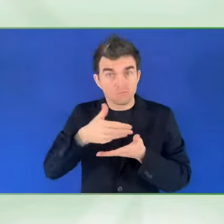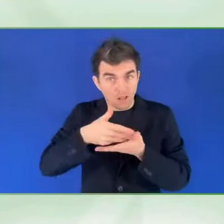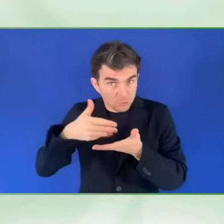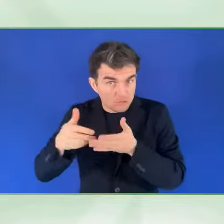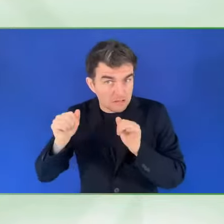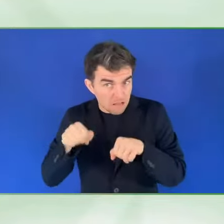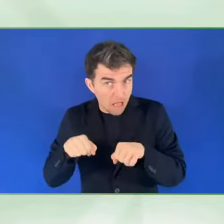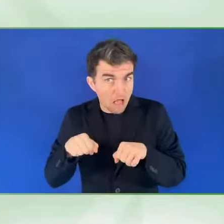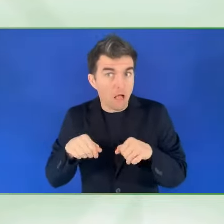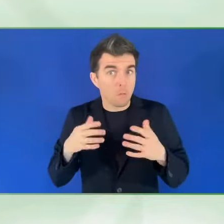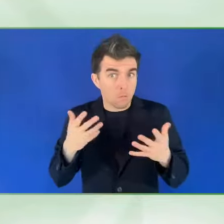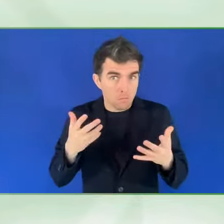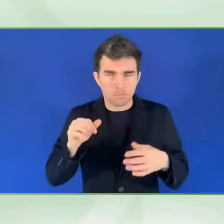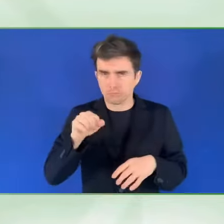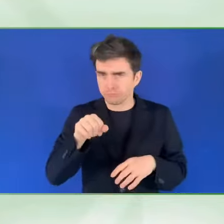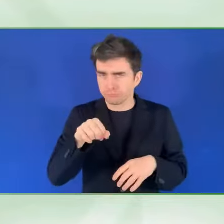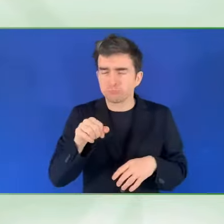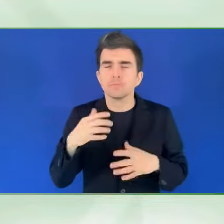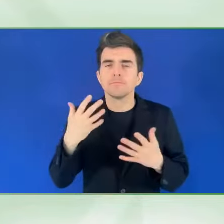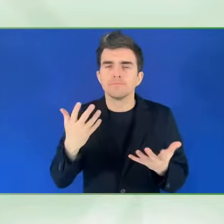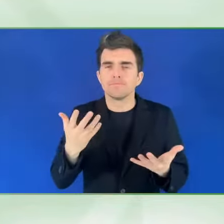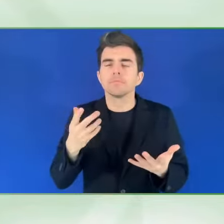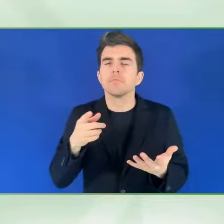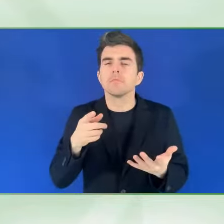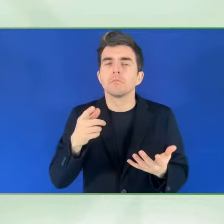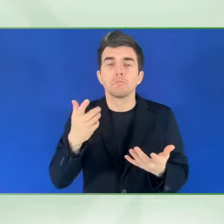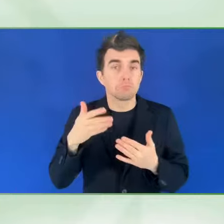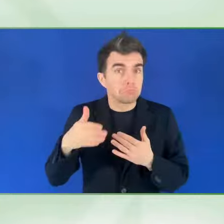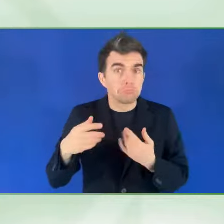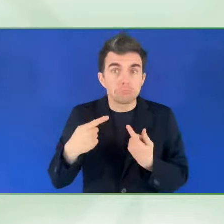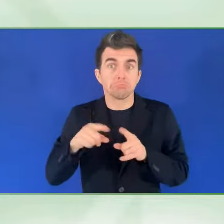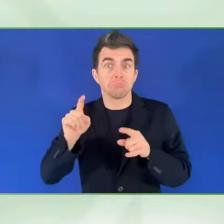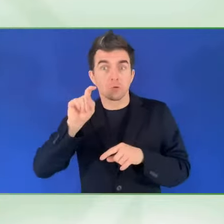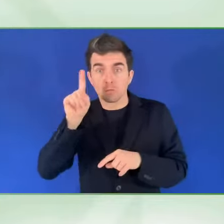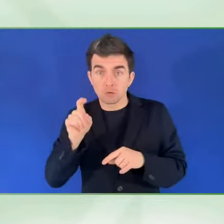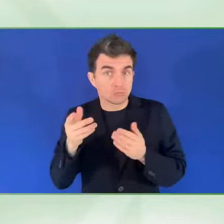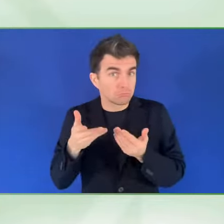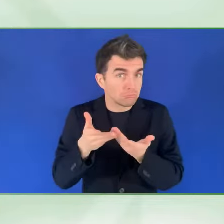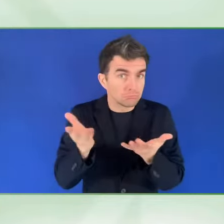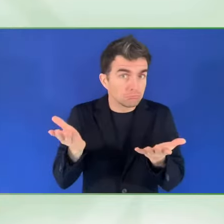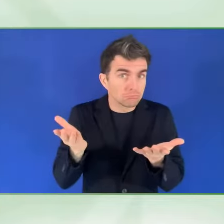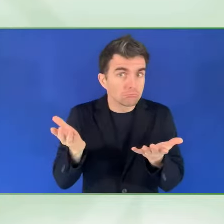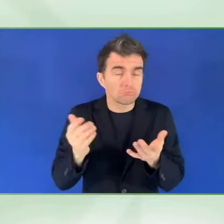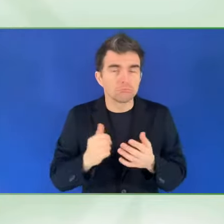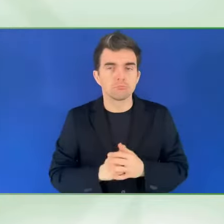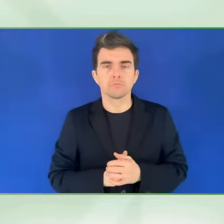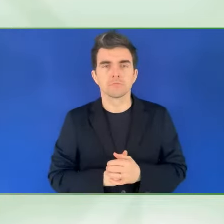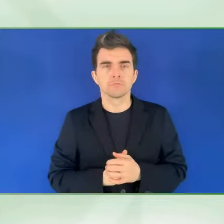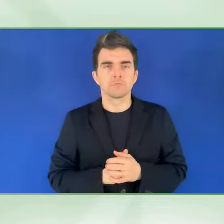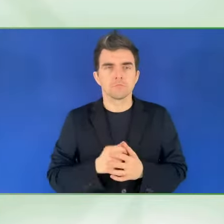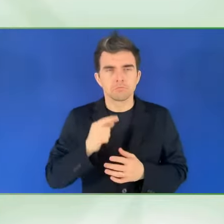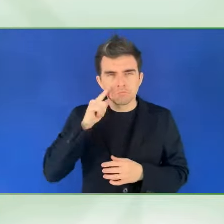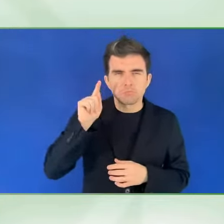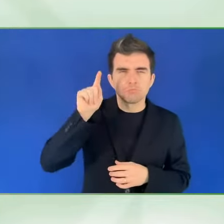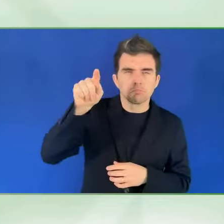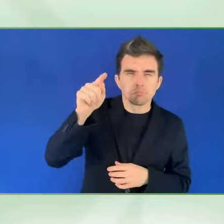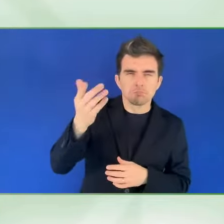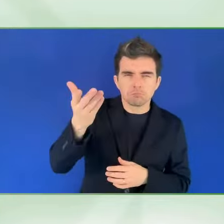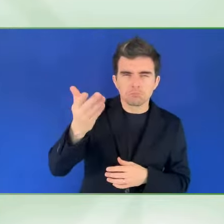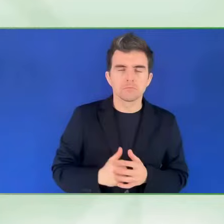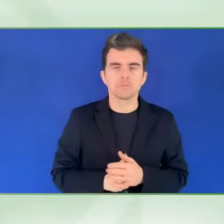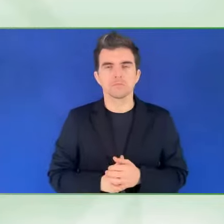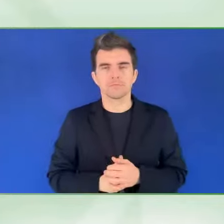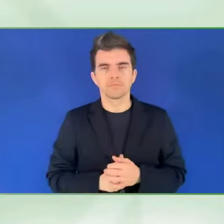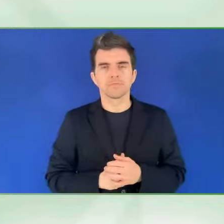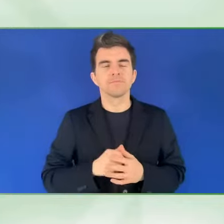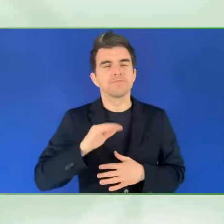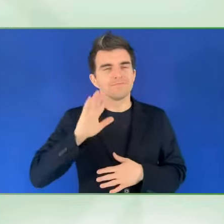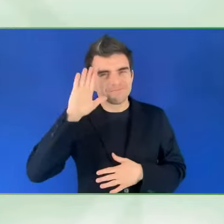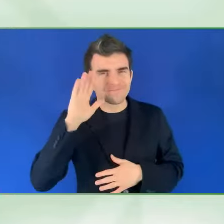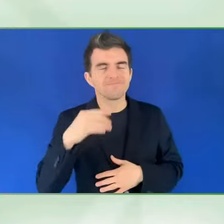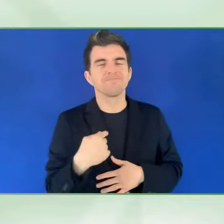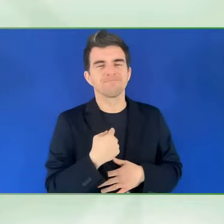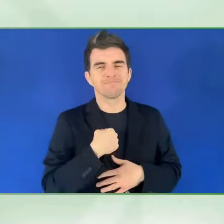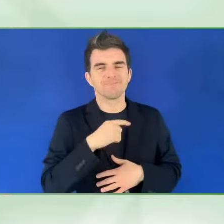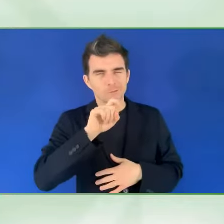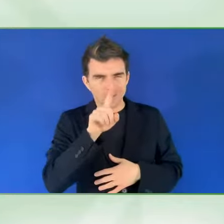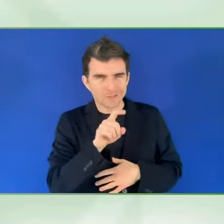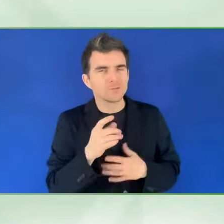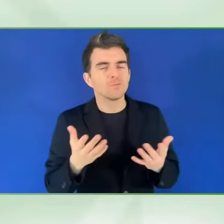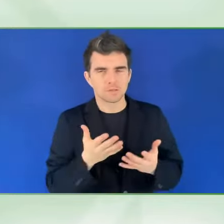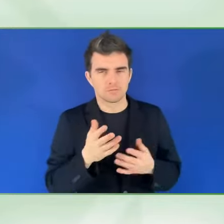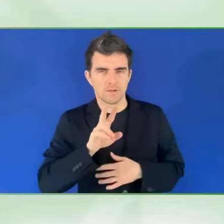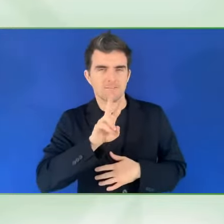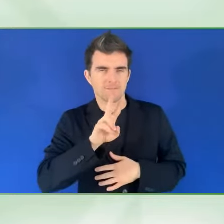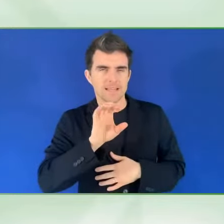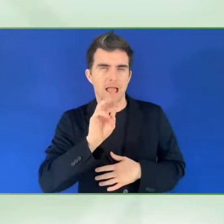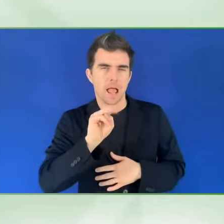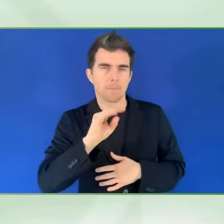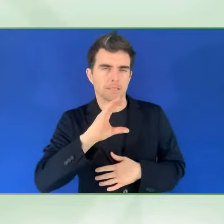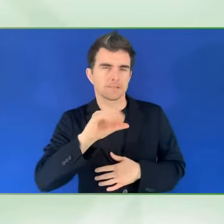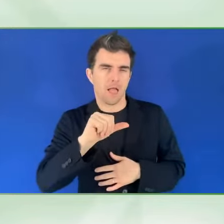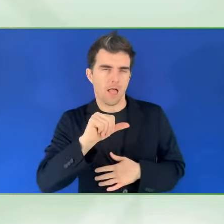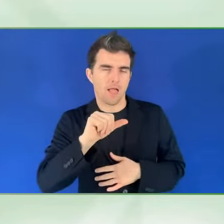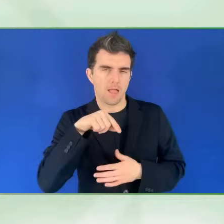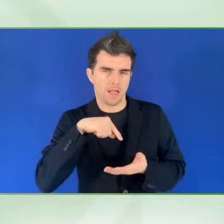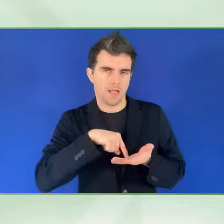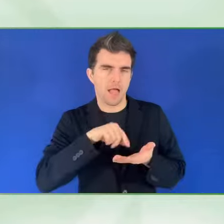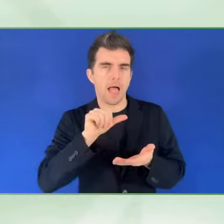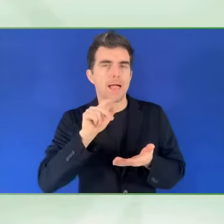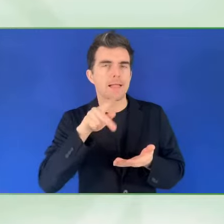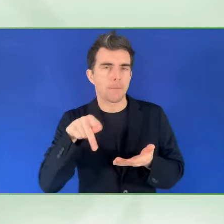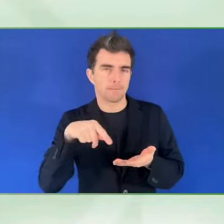I wish a long life for this new inclusive network.